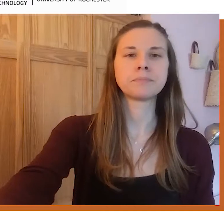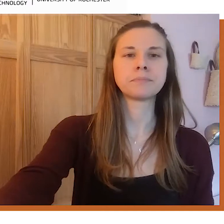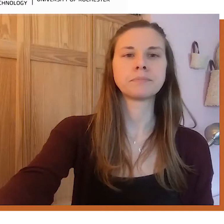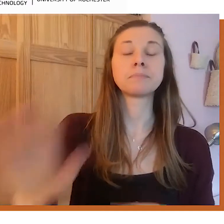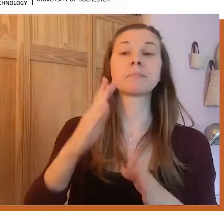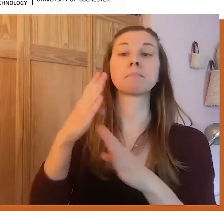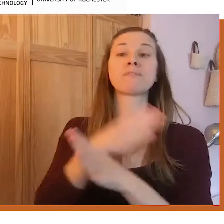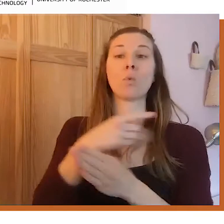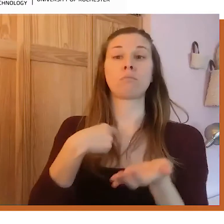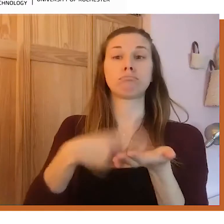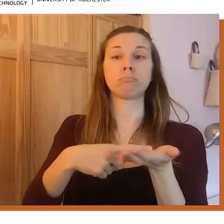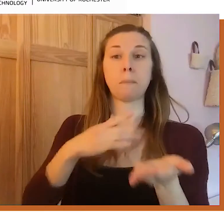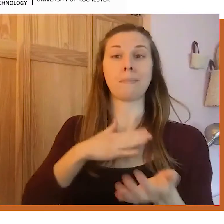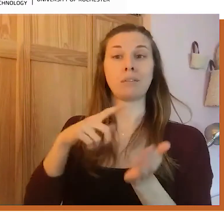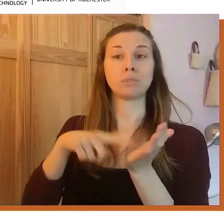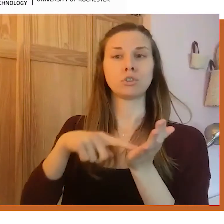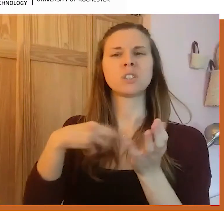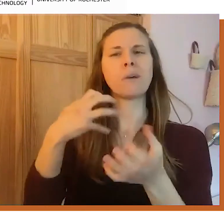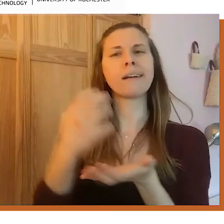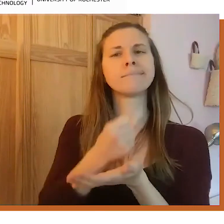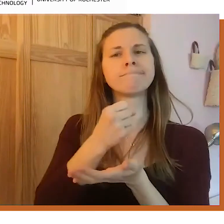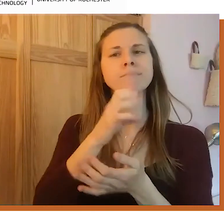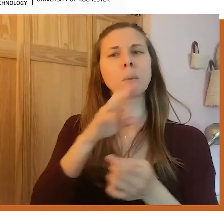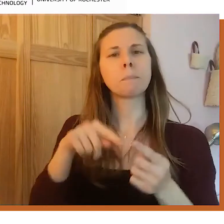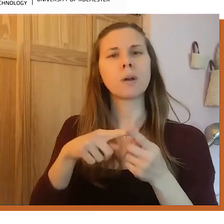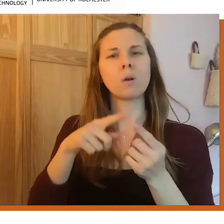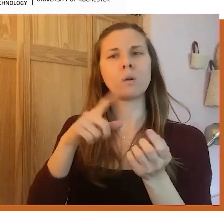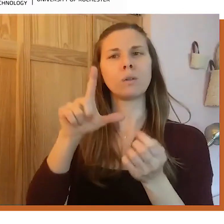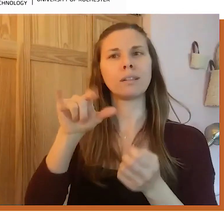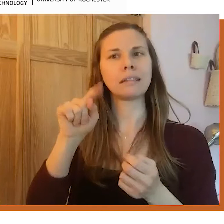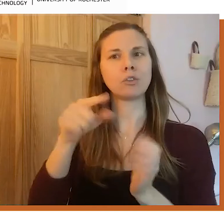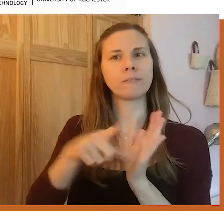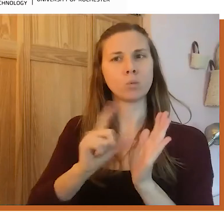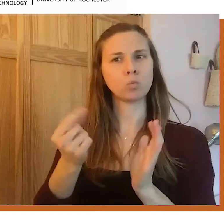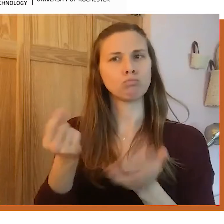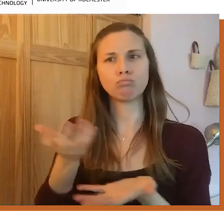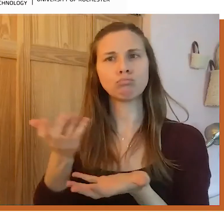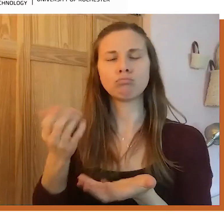[Dog barks] so before I go into my research too much, I want to take a moment to talk about a brief literature review